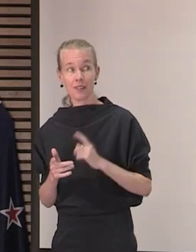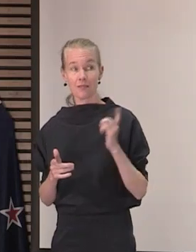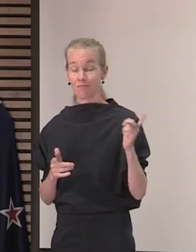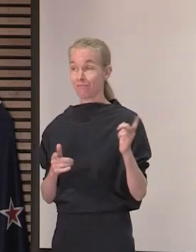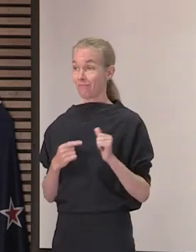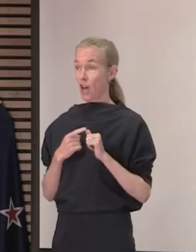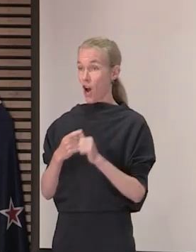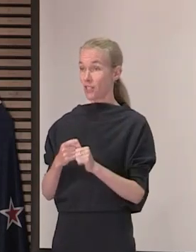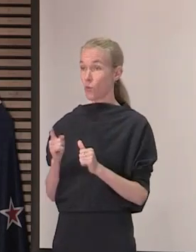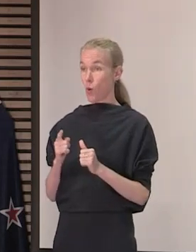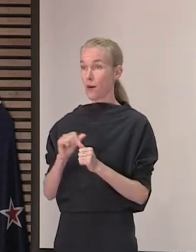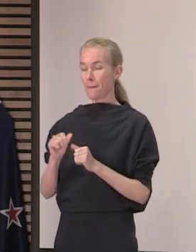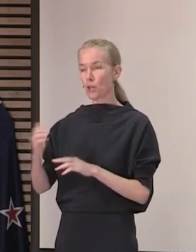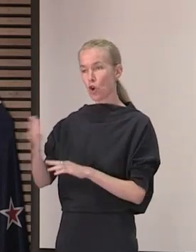Prepare now for everyalert level.